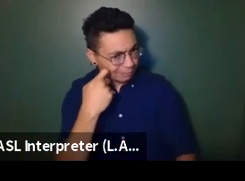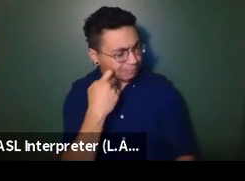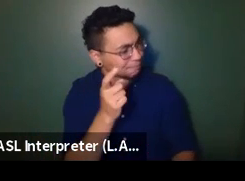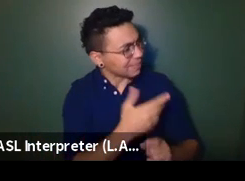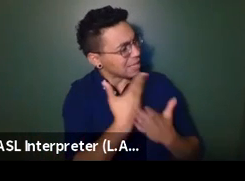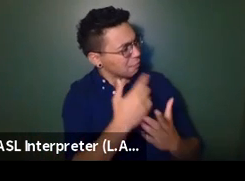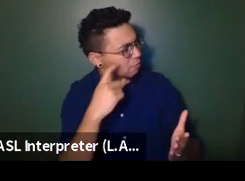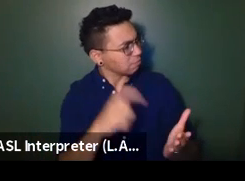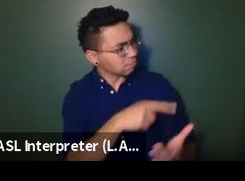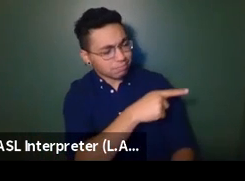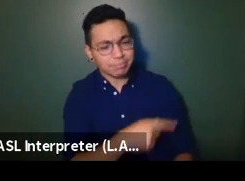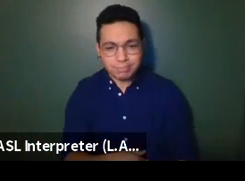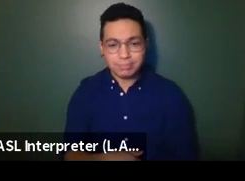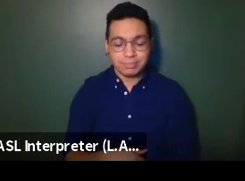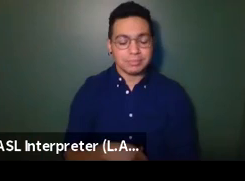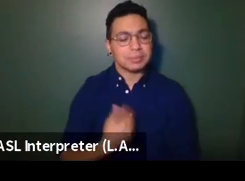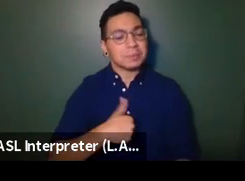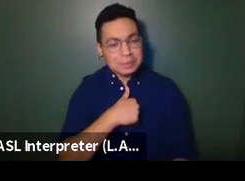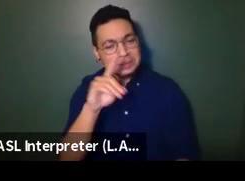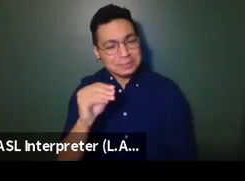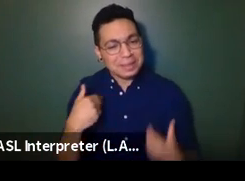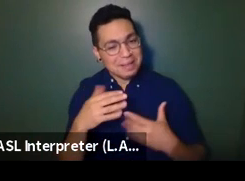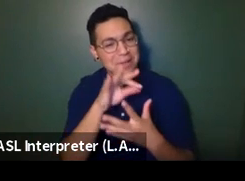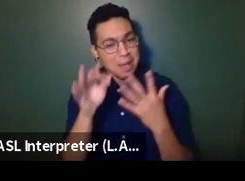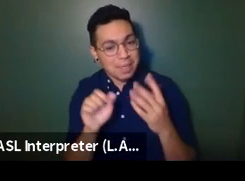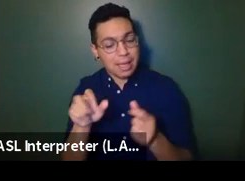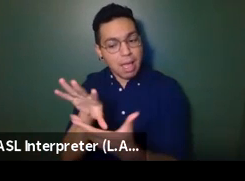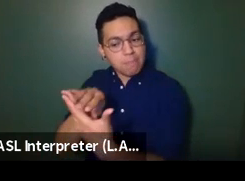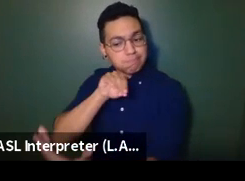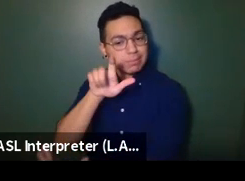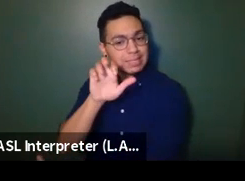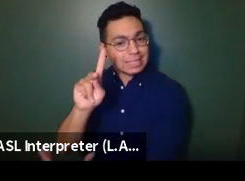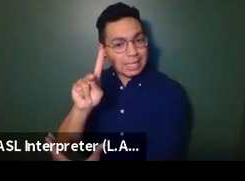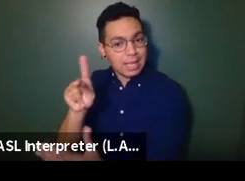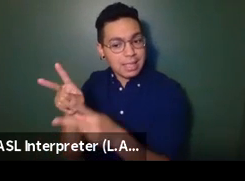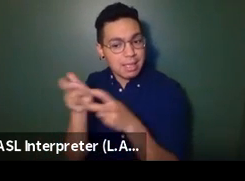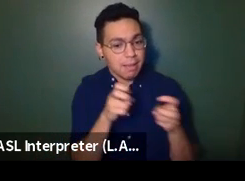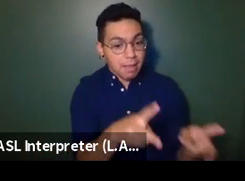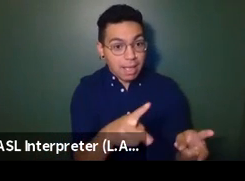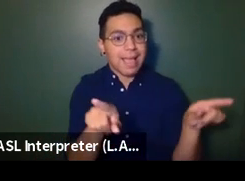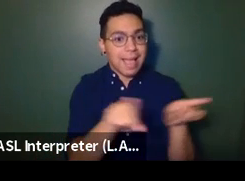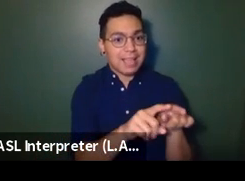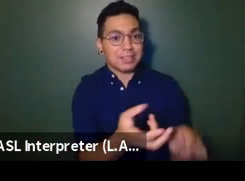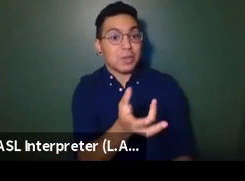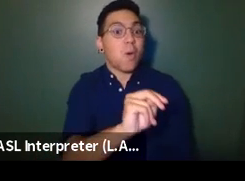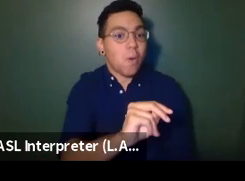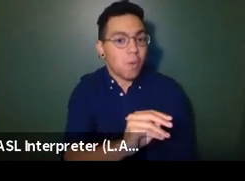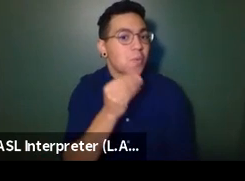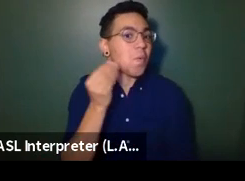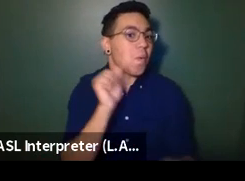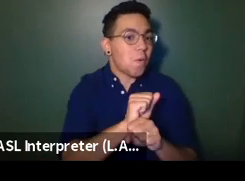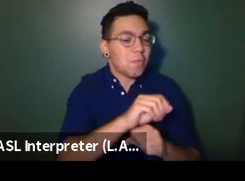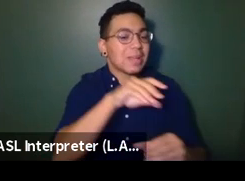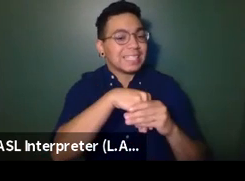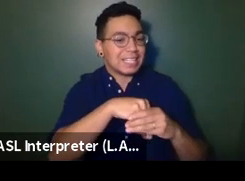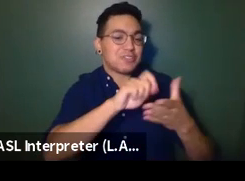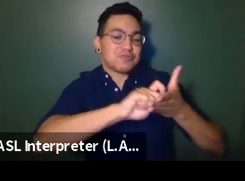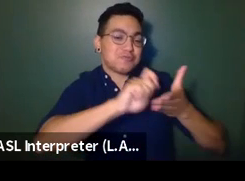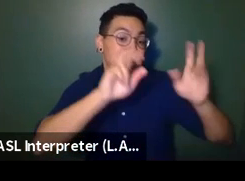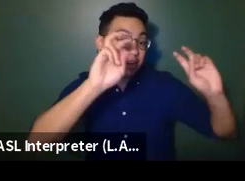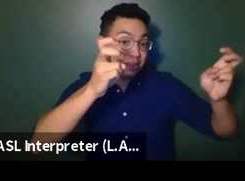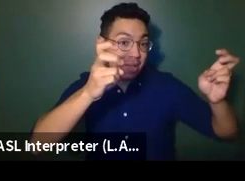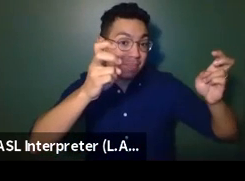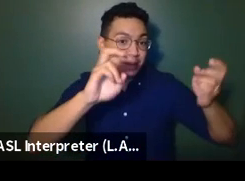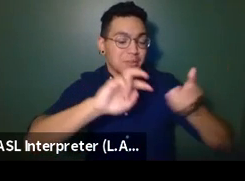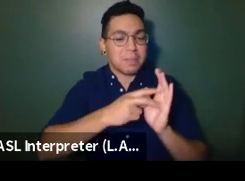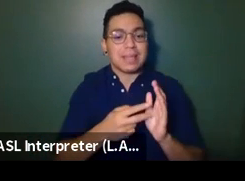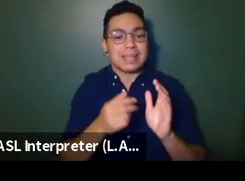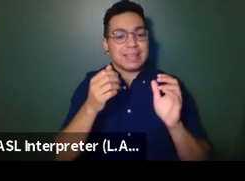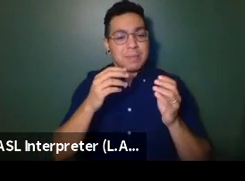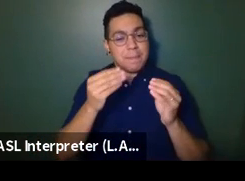Katherine Livick - ESD 112: So we do have that option. I could copy the link and paste that as its own assignment in the Writing topic and have a little bit more of a chance to have things show up in both places.